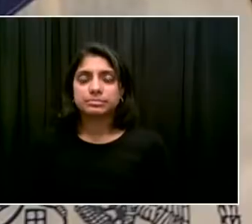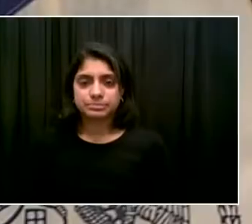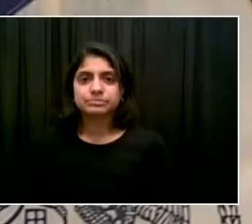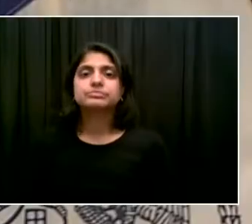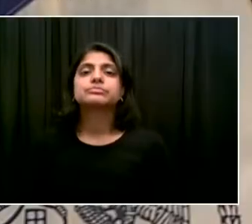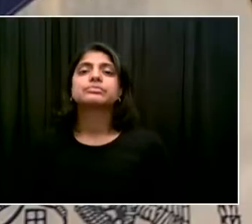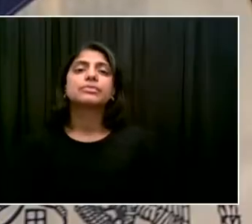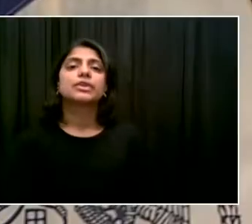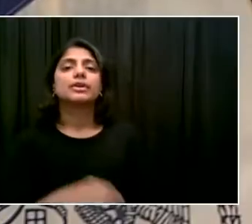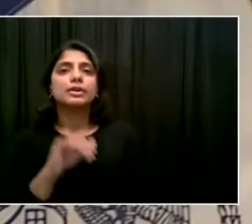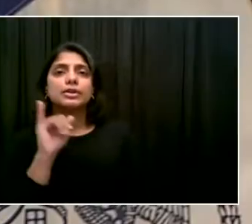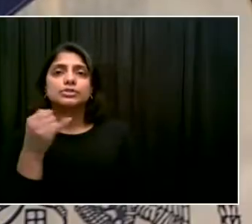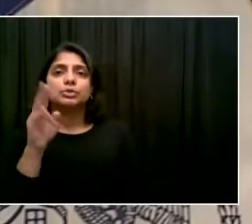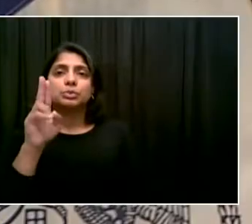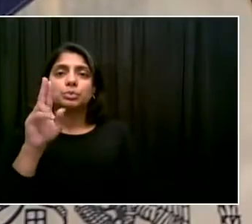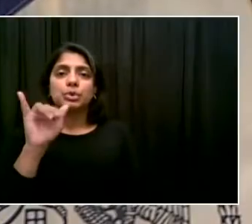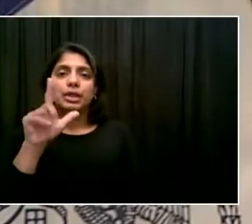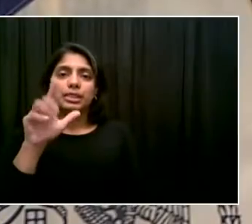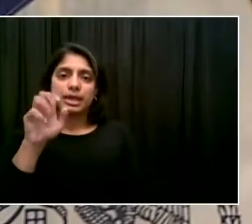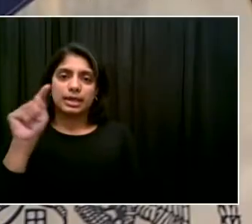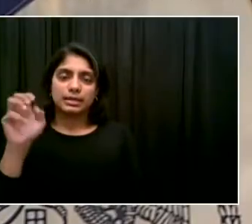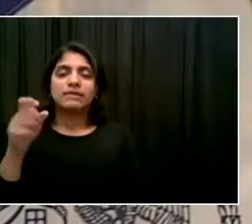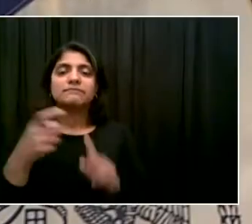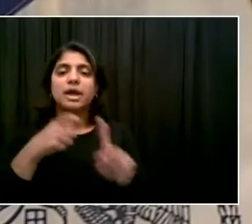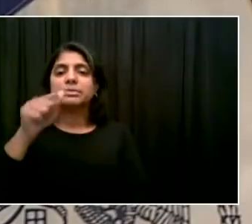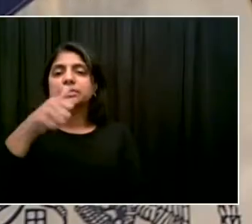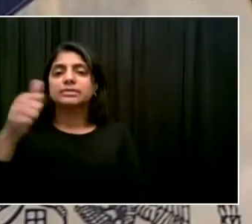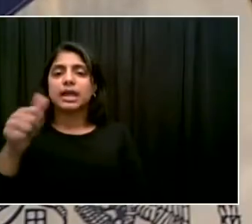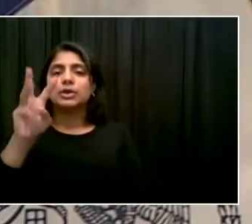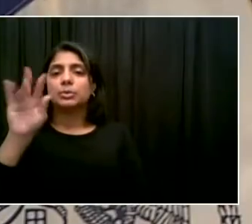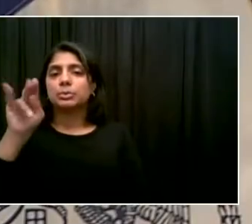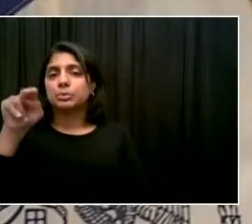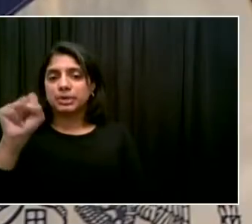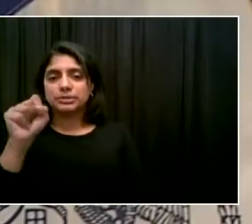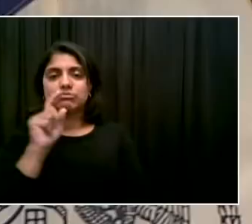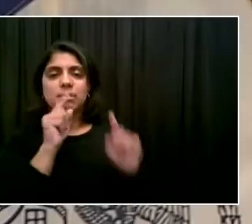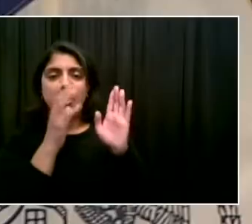JULIET FMRO